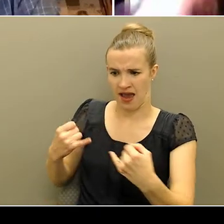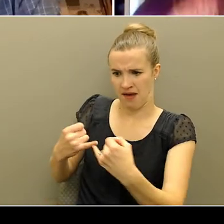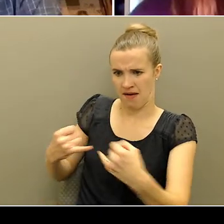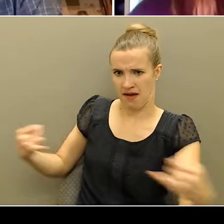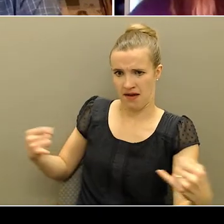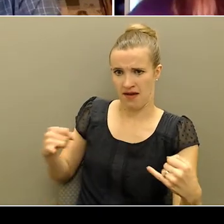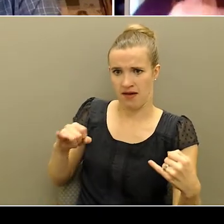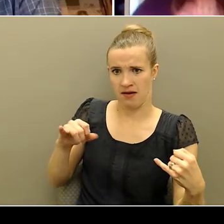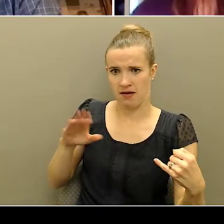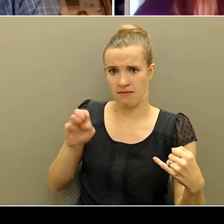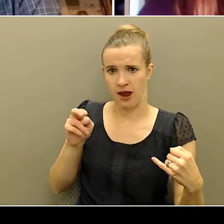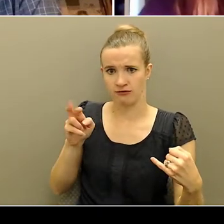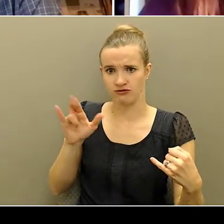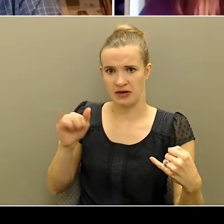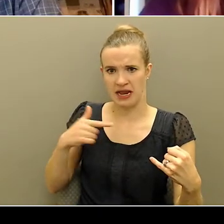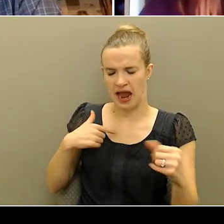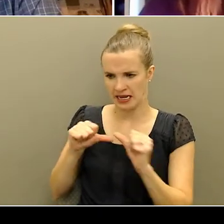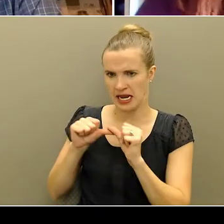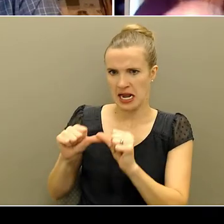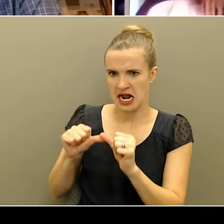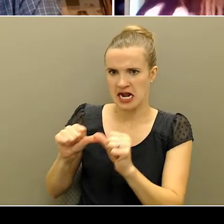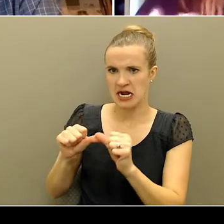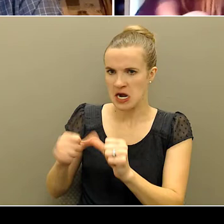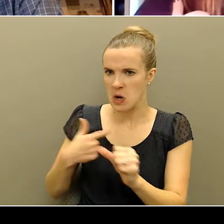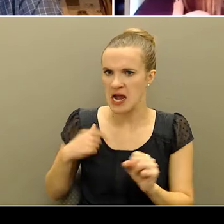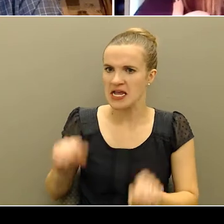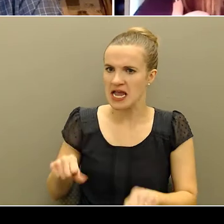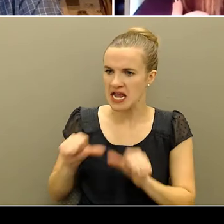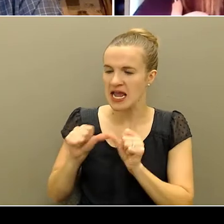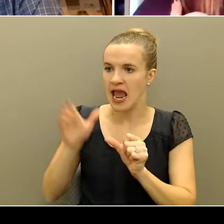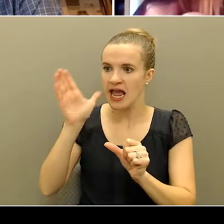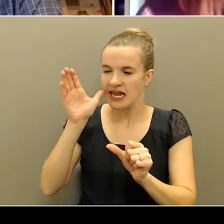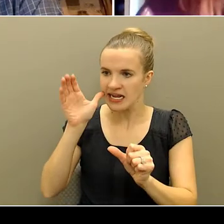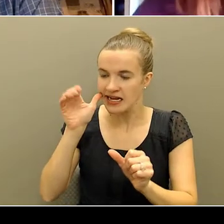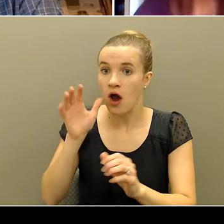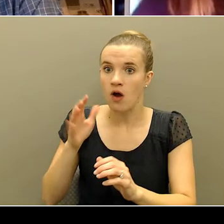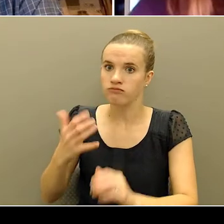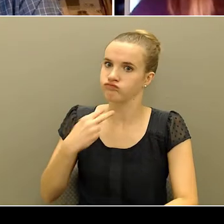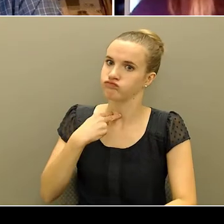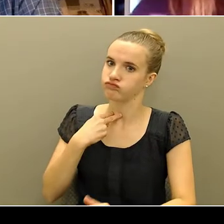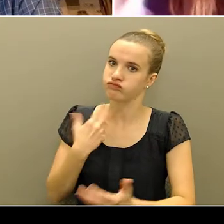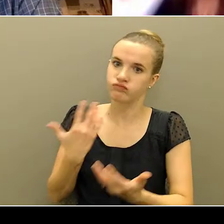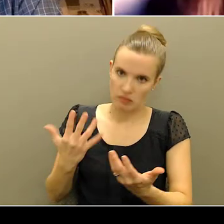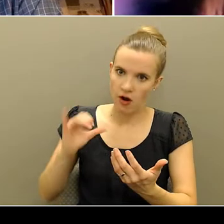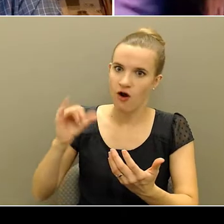chair or myself otherwise. And then two: somebody else, like, gets to be a hero